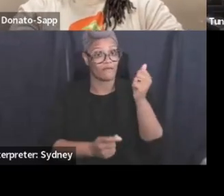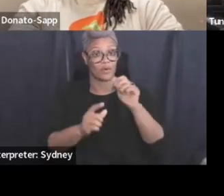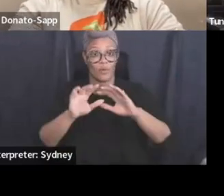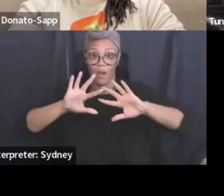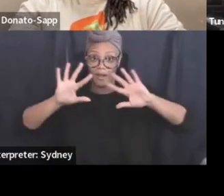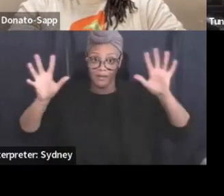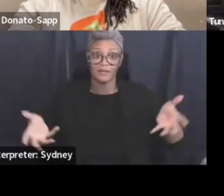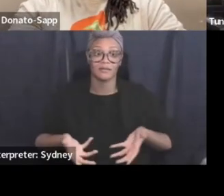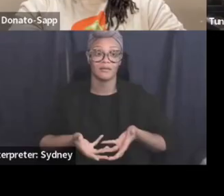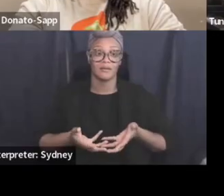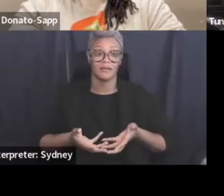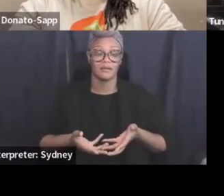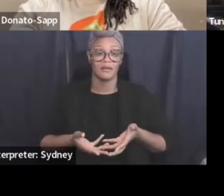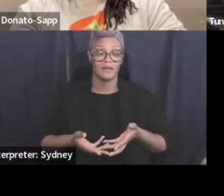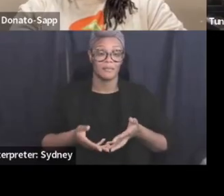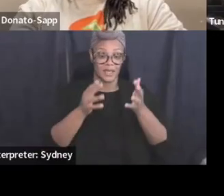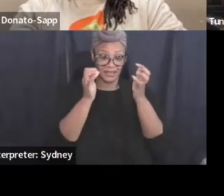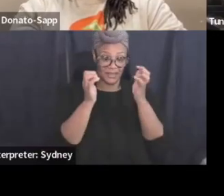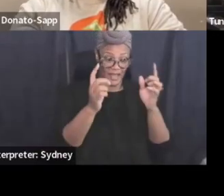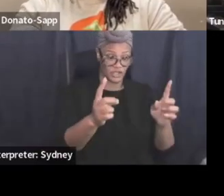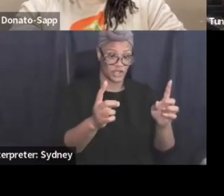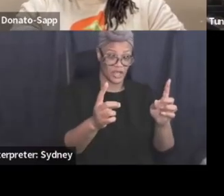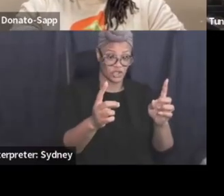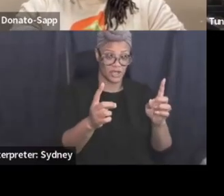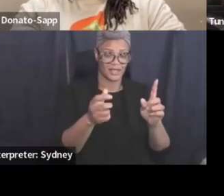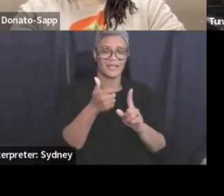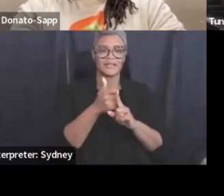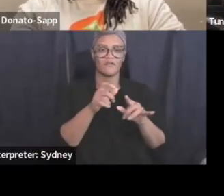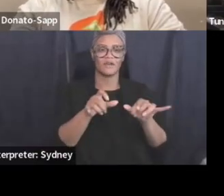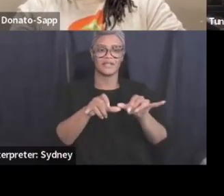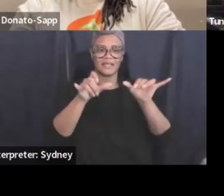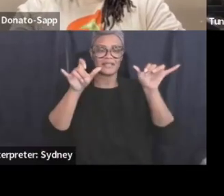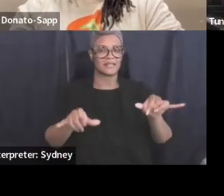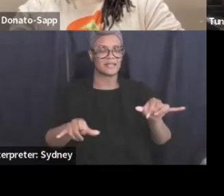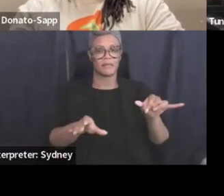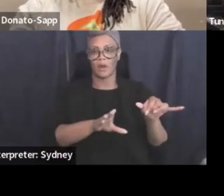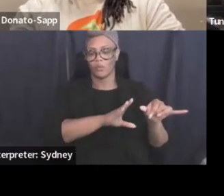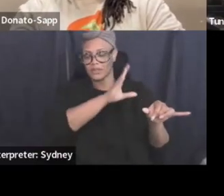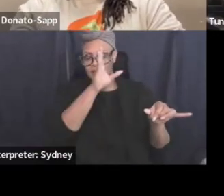working in a system that was never designed for black people in general, but black and disabled.